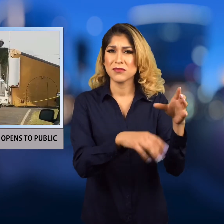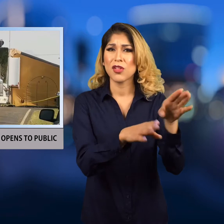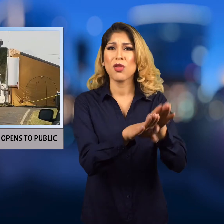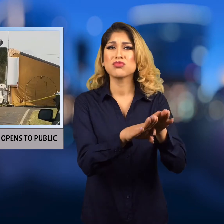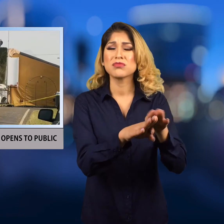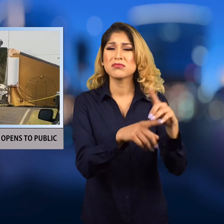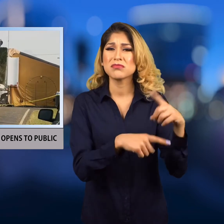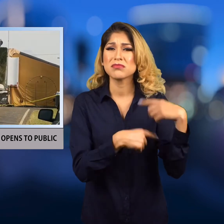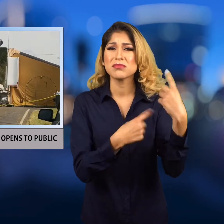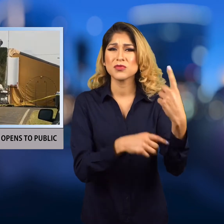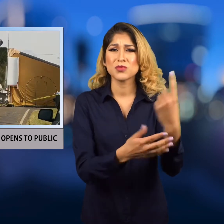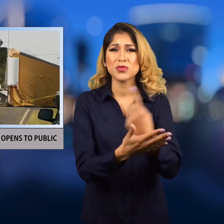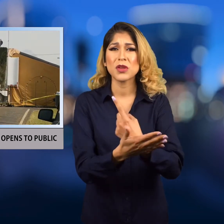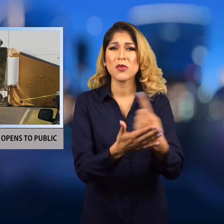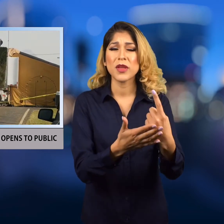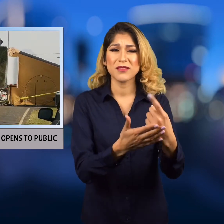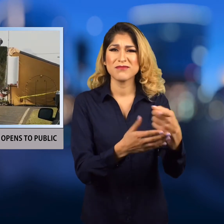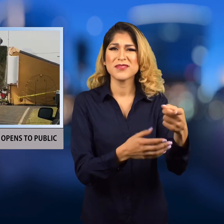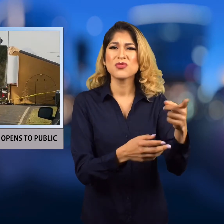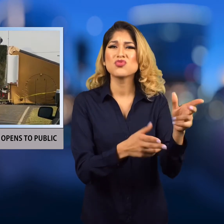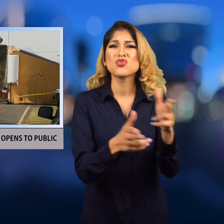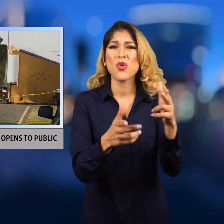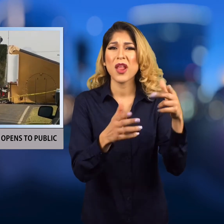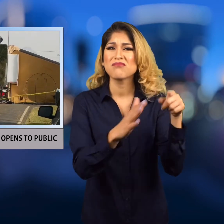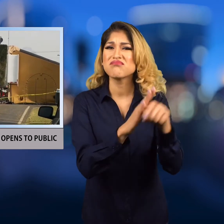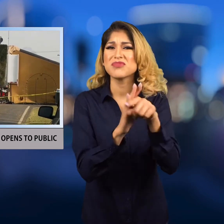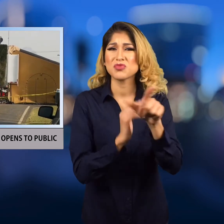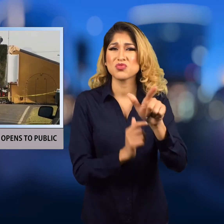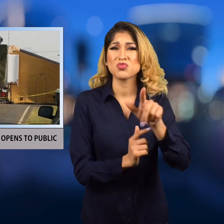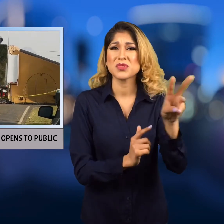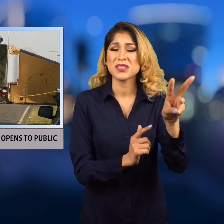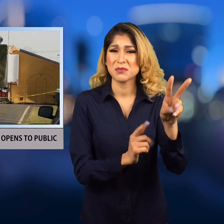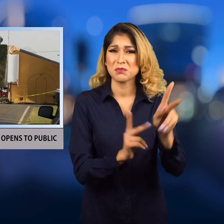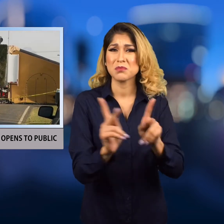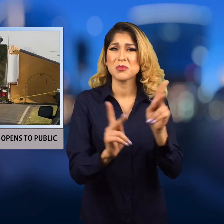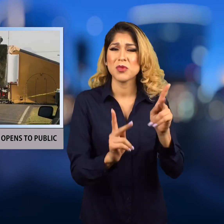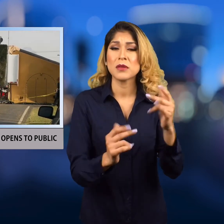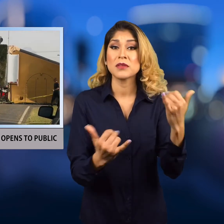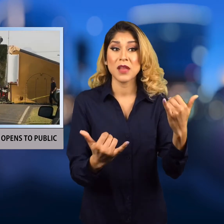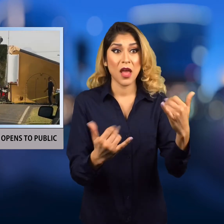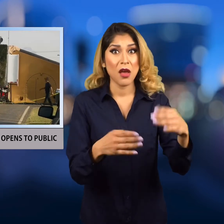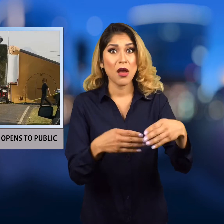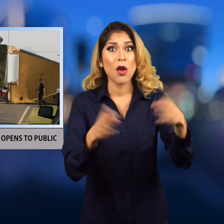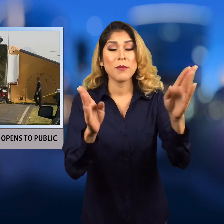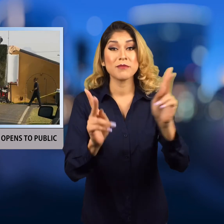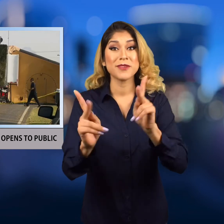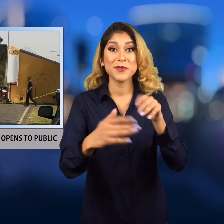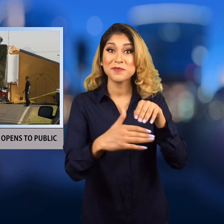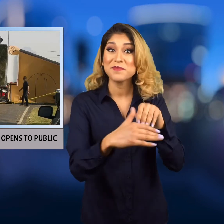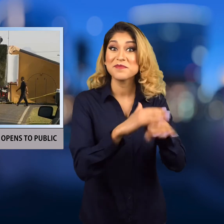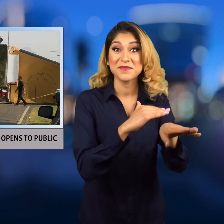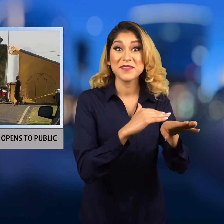a week after the shooting that killed 26 people.